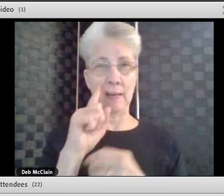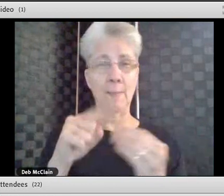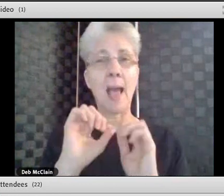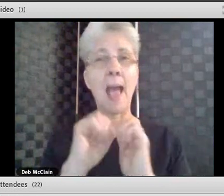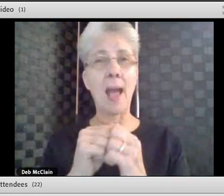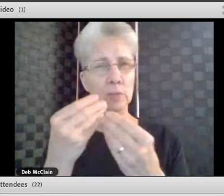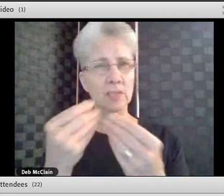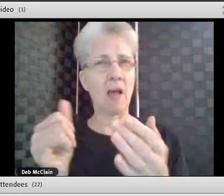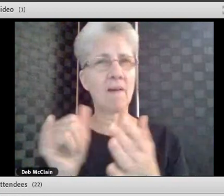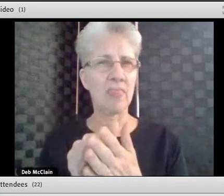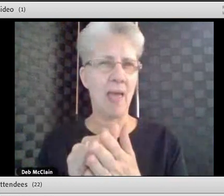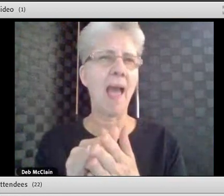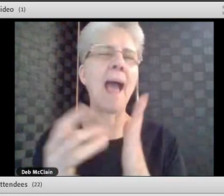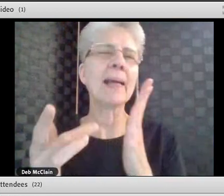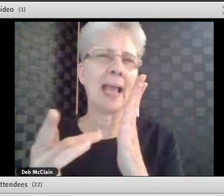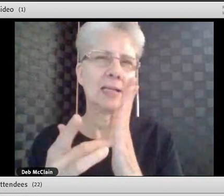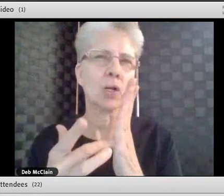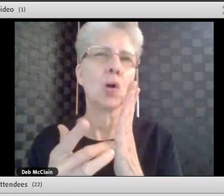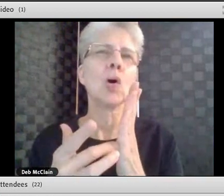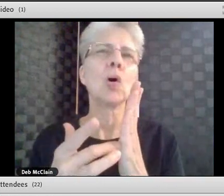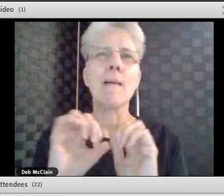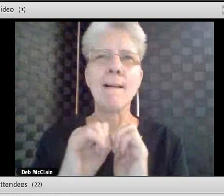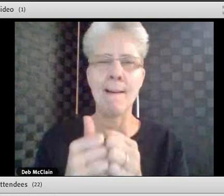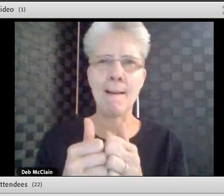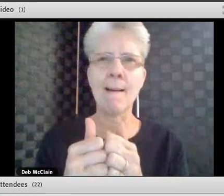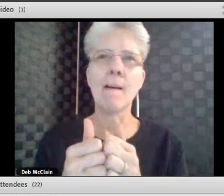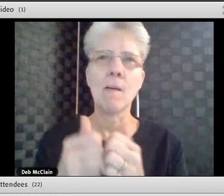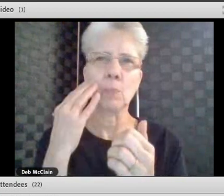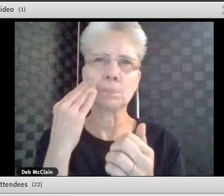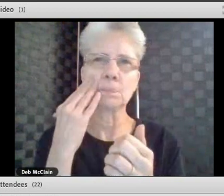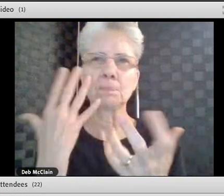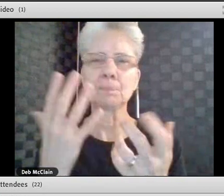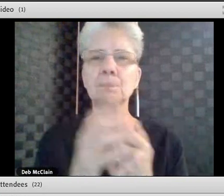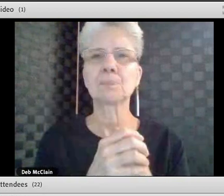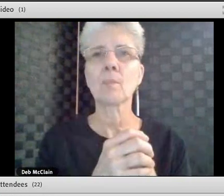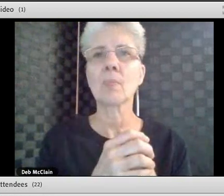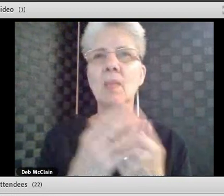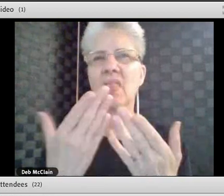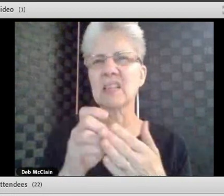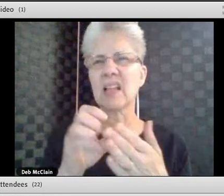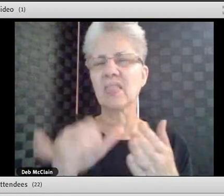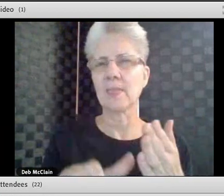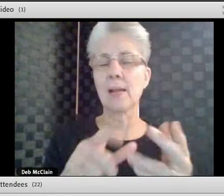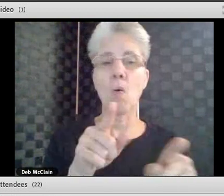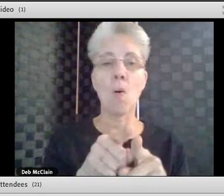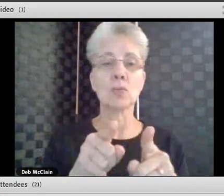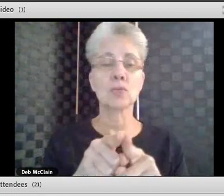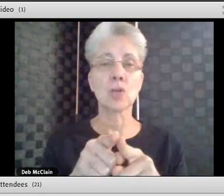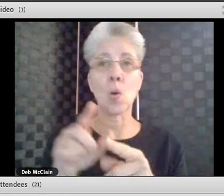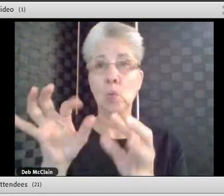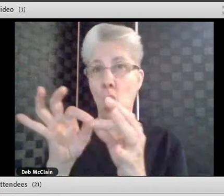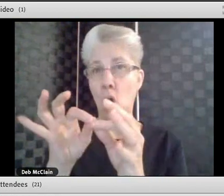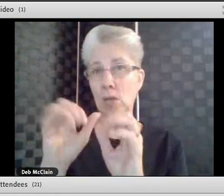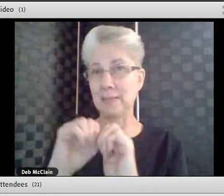Things just don't work, right? So think about how you're going to solve that technical know-how and things like that.